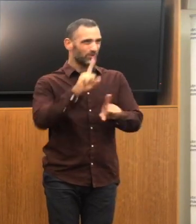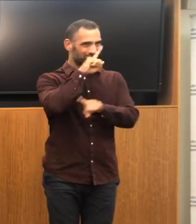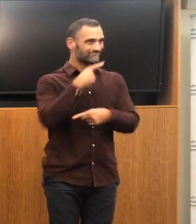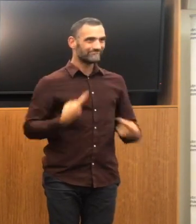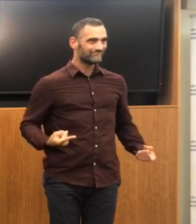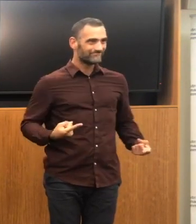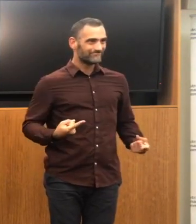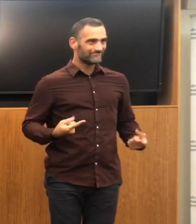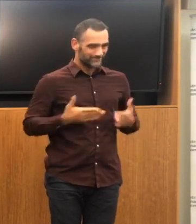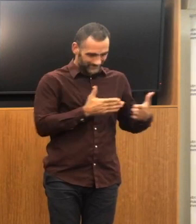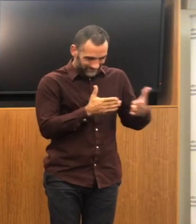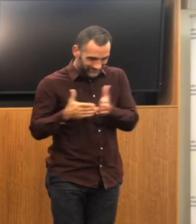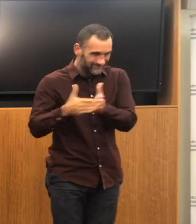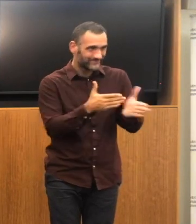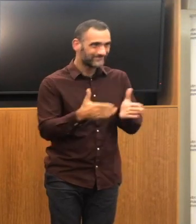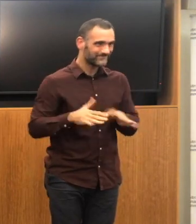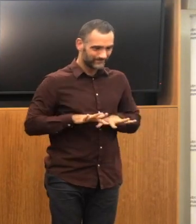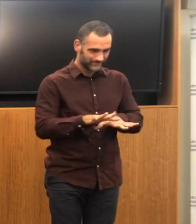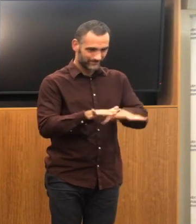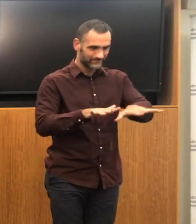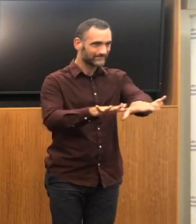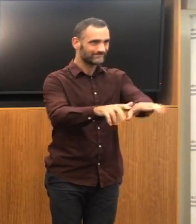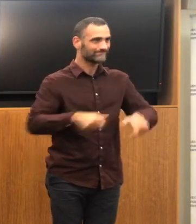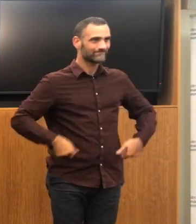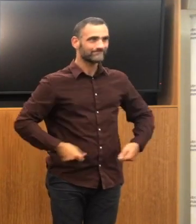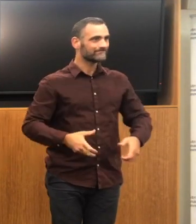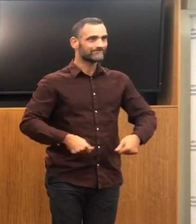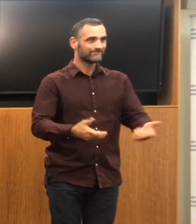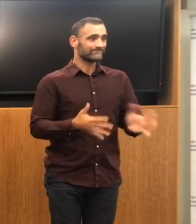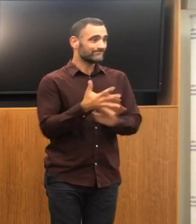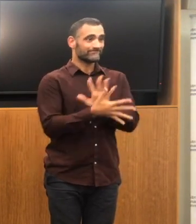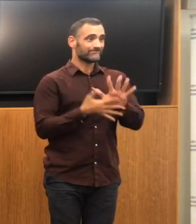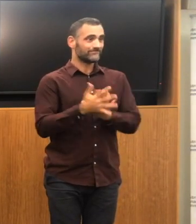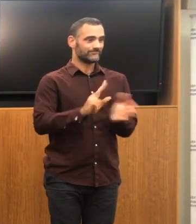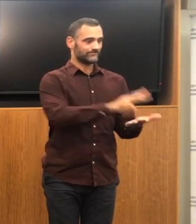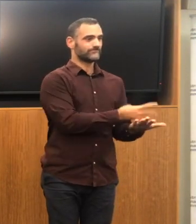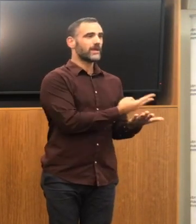So it was just, he just laid there in their makeshift home